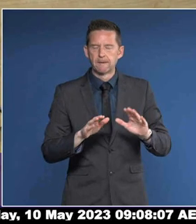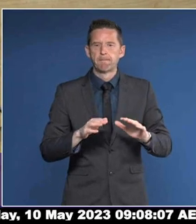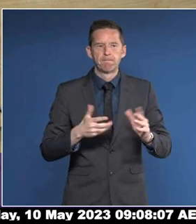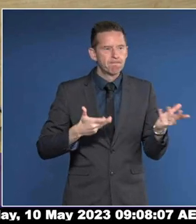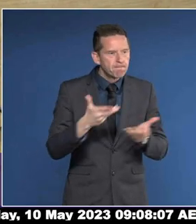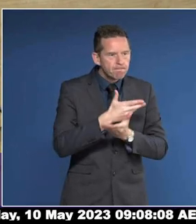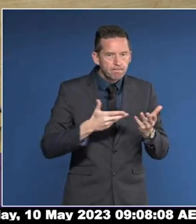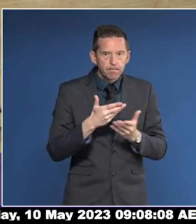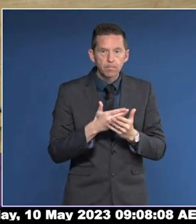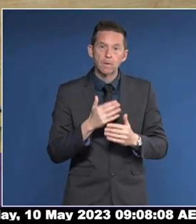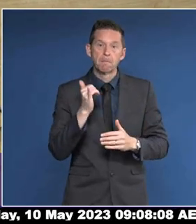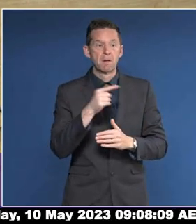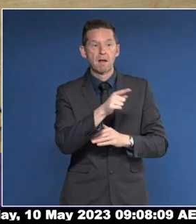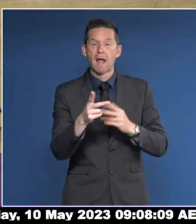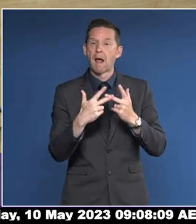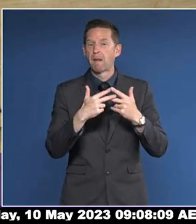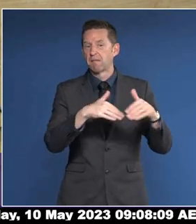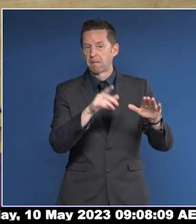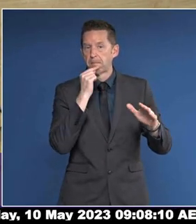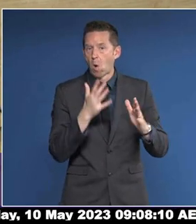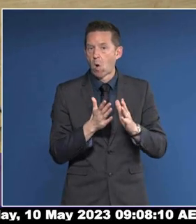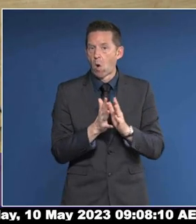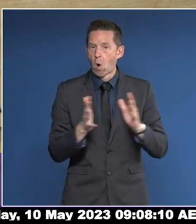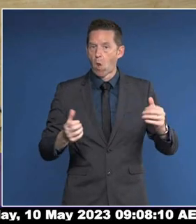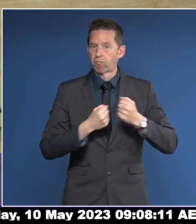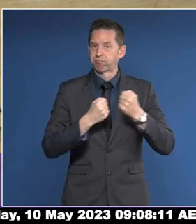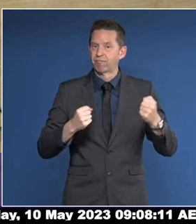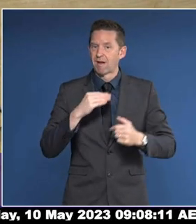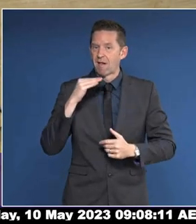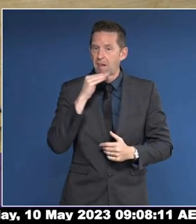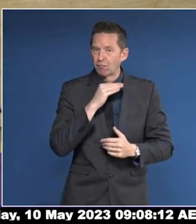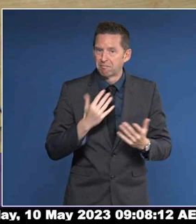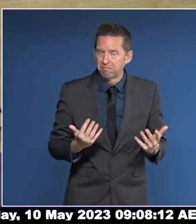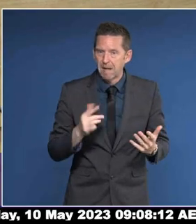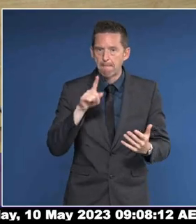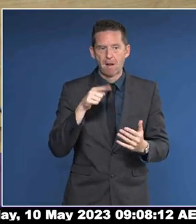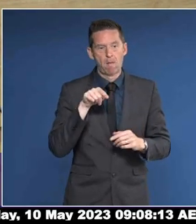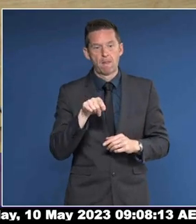lunch than us, but that we will take that evidence in a closed session, and then